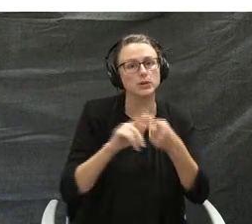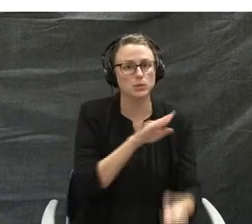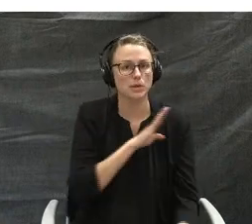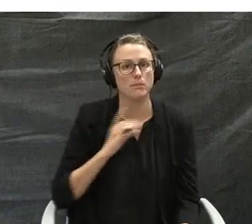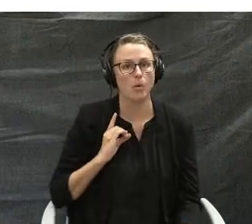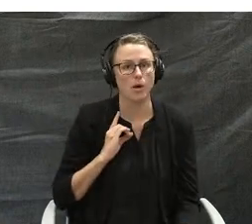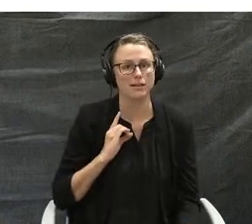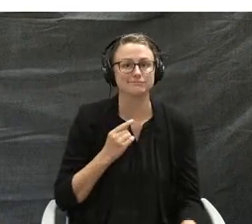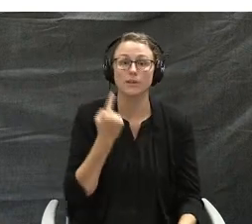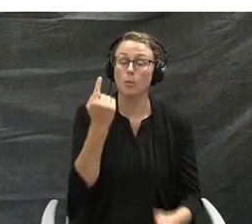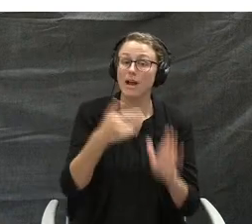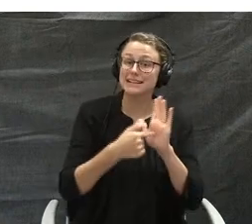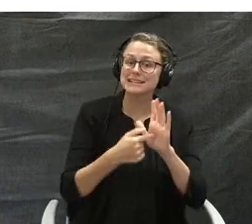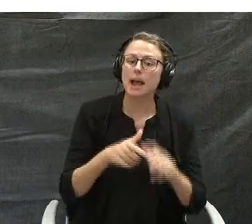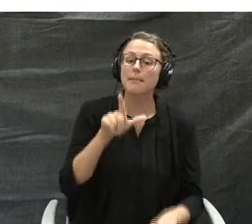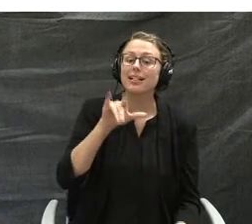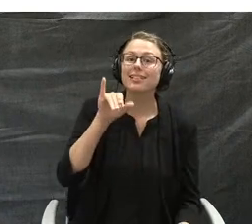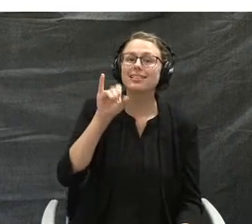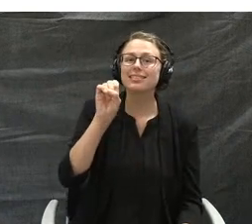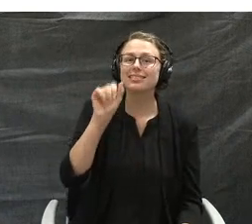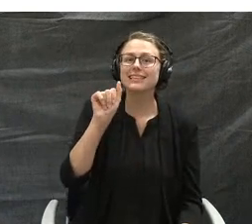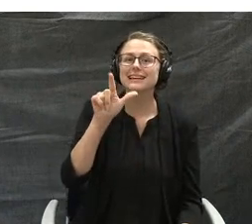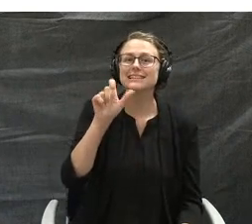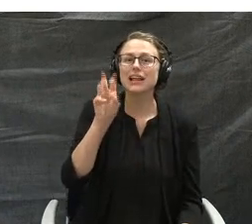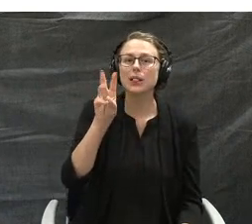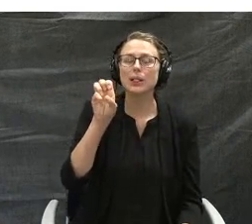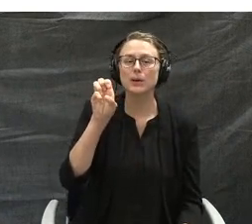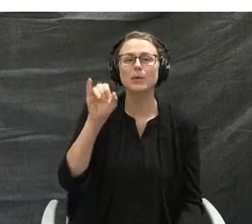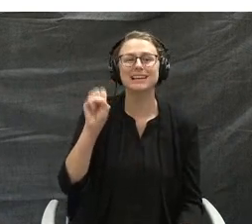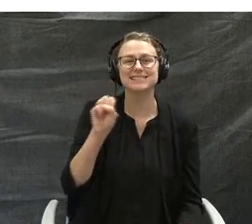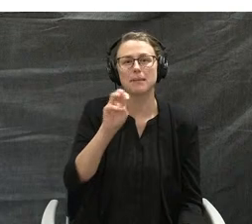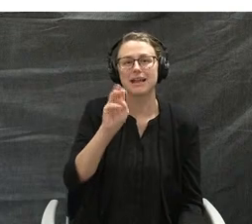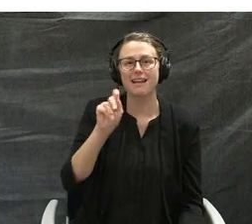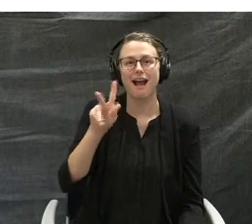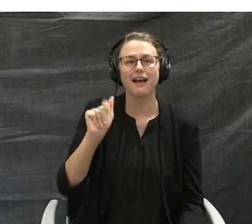Lewis of Minne Tonka says I just wanted to say that as a teacher